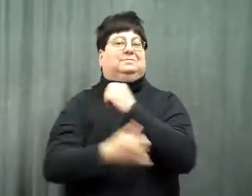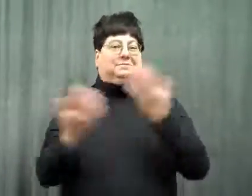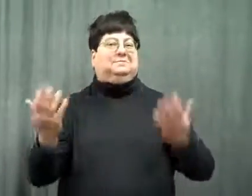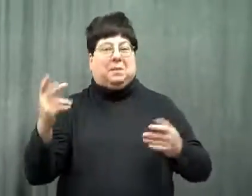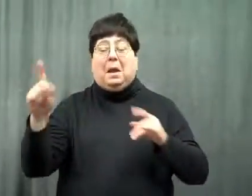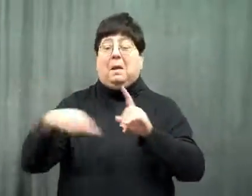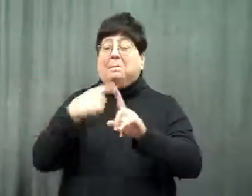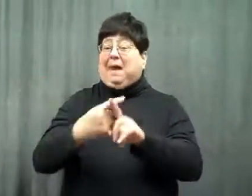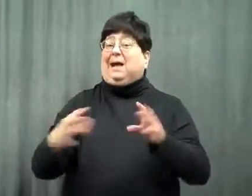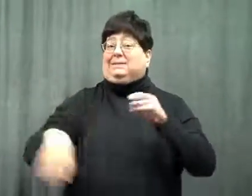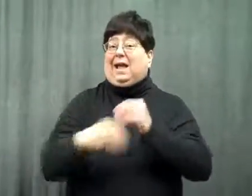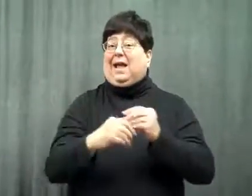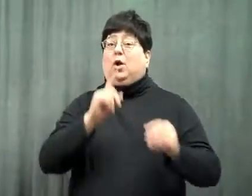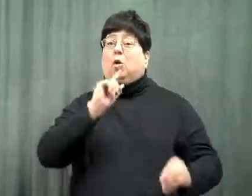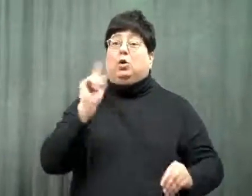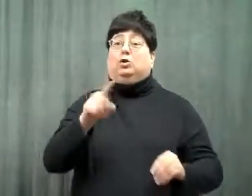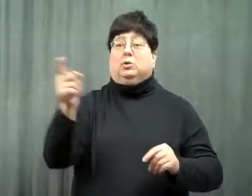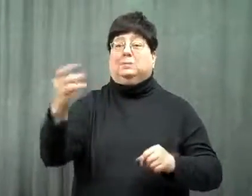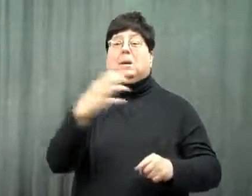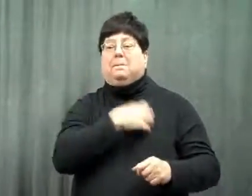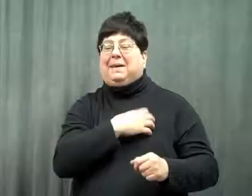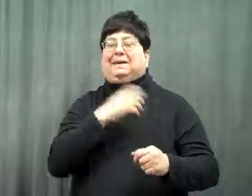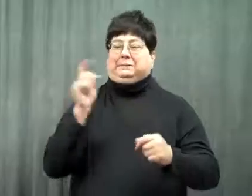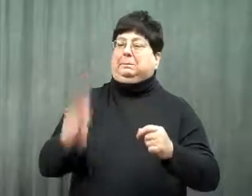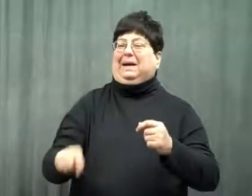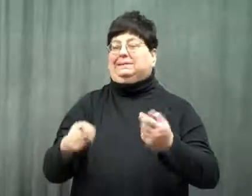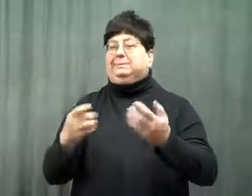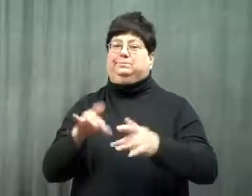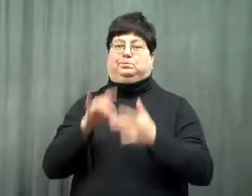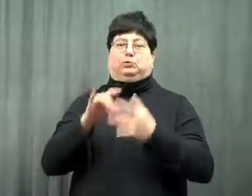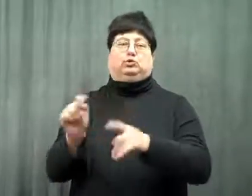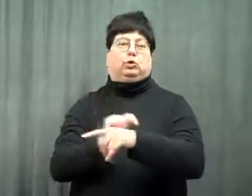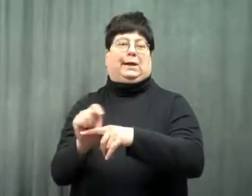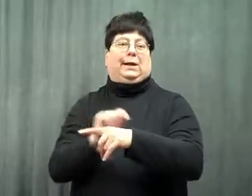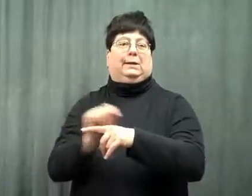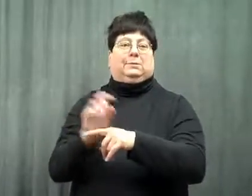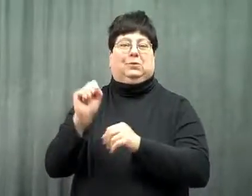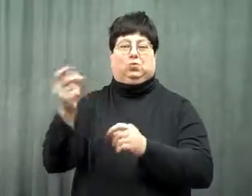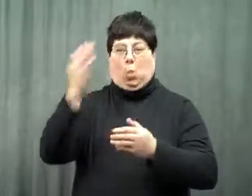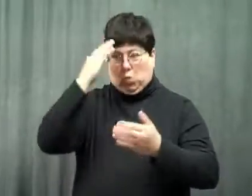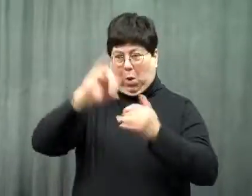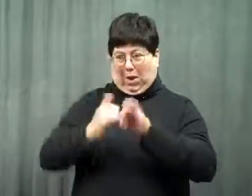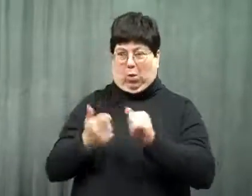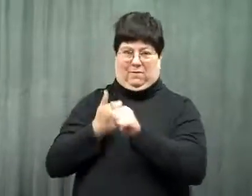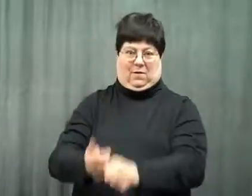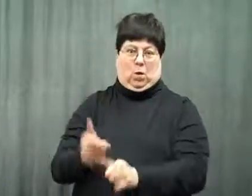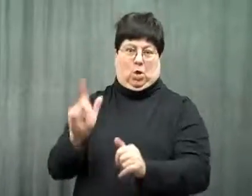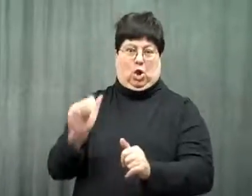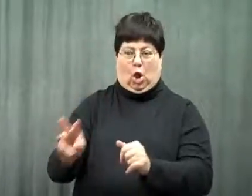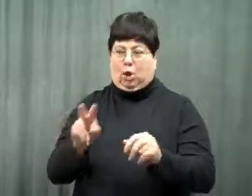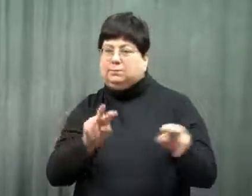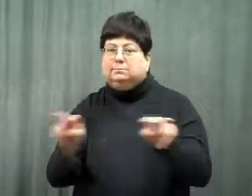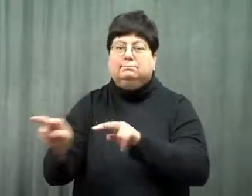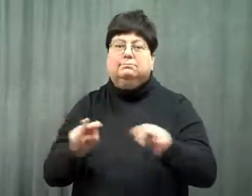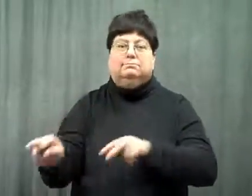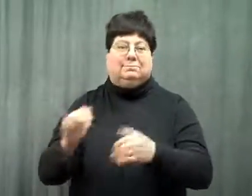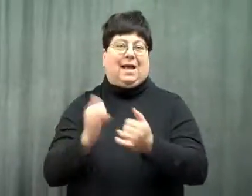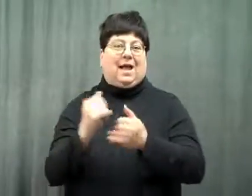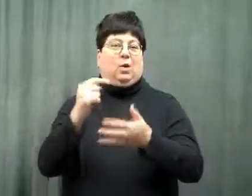Training was ordered for the police force so they could enforce this new law.